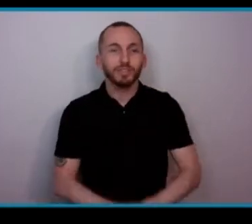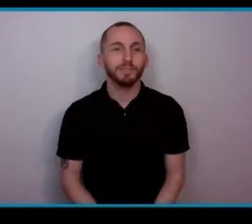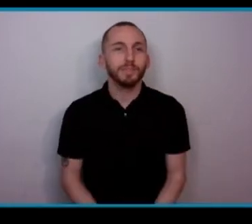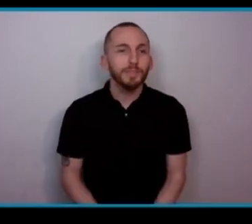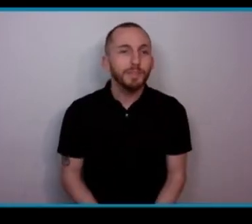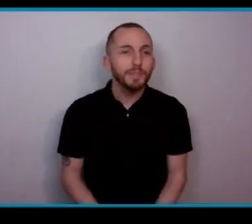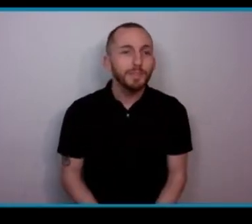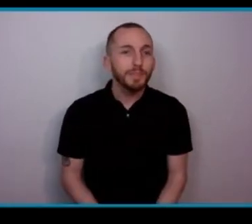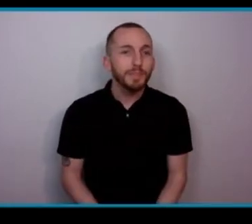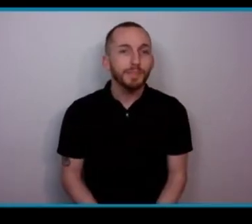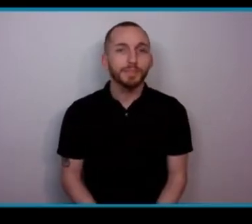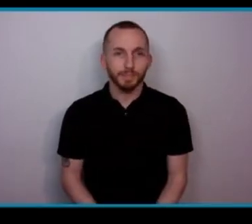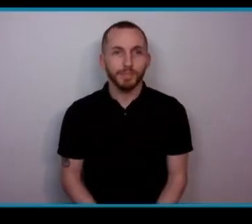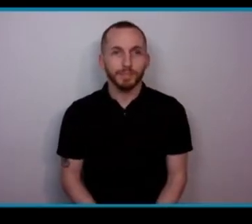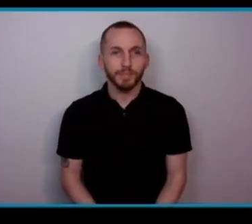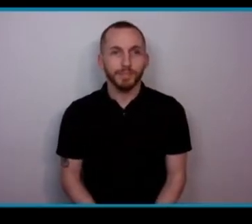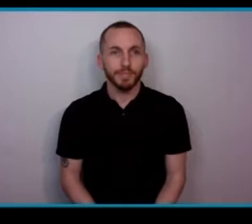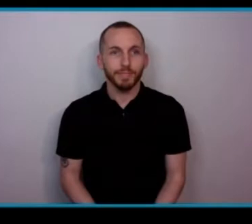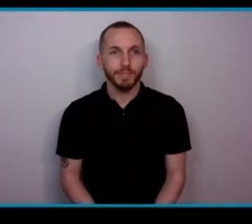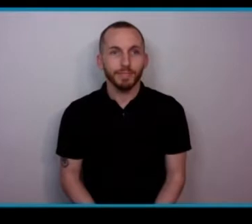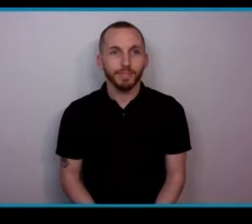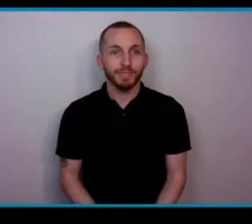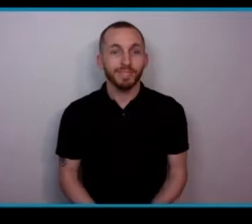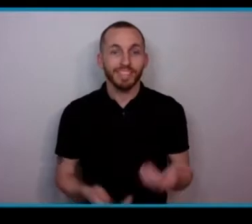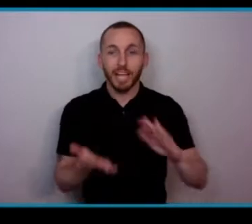piece of this initiative, Mid-America Arts Alliance.